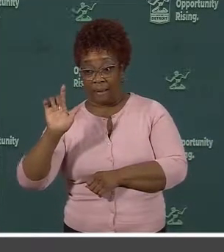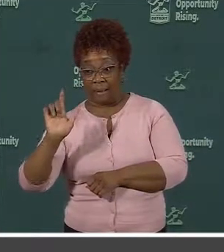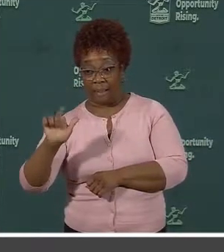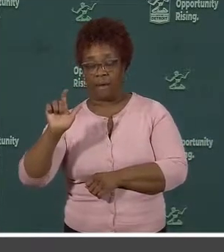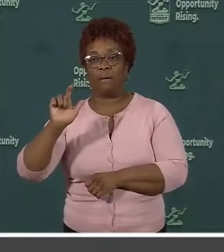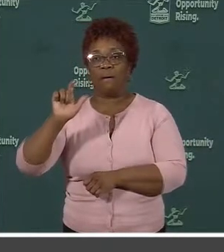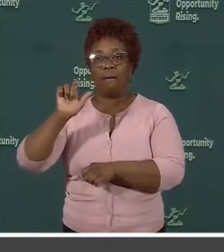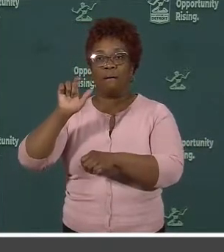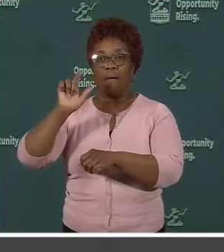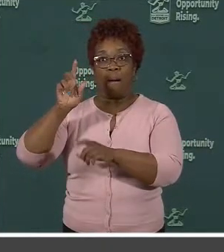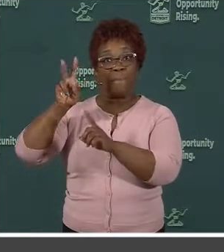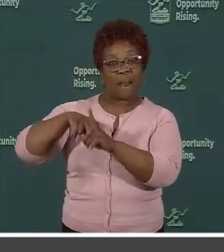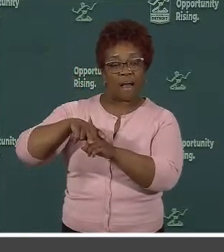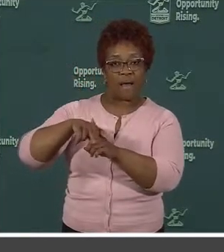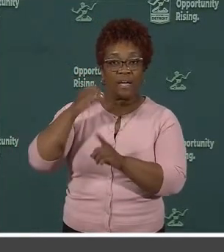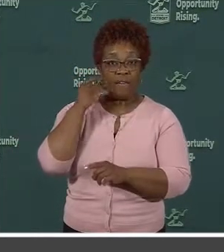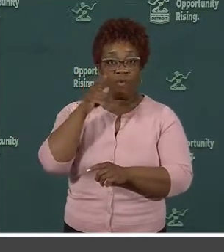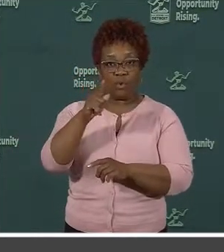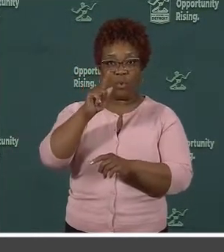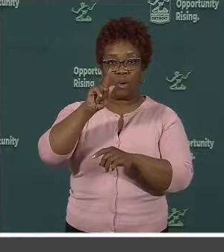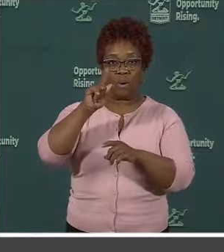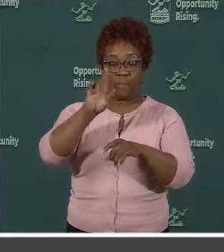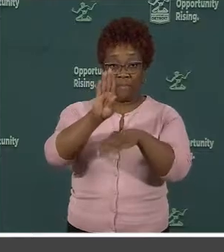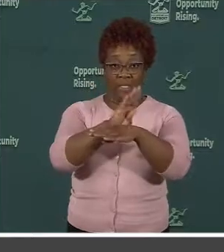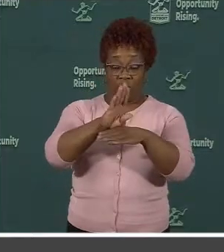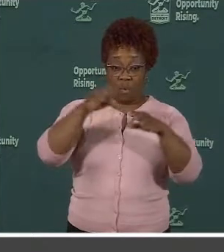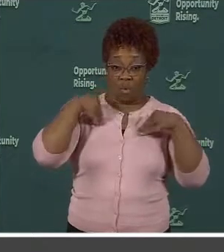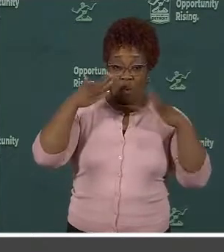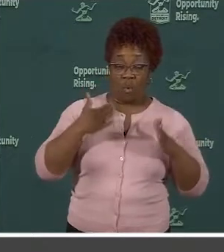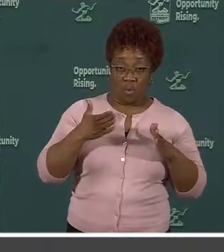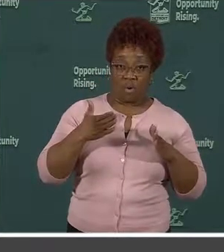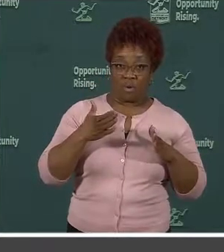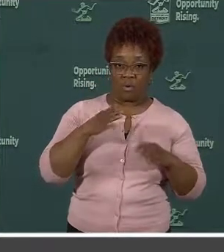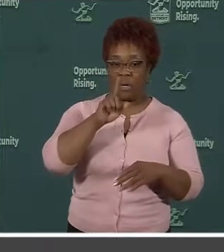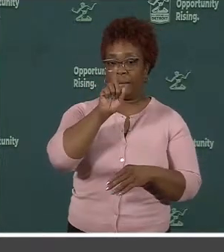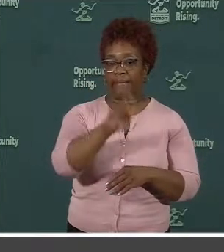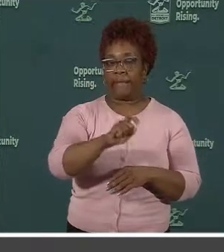WILLING TO TAKE A YOUNG PERSON JUST CLICK ON HIRE AND I PROMISE YOU YOU'LL BE BETTER